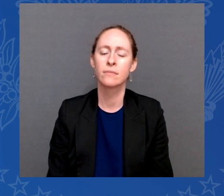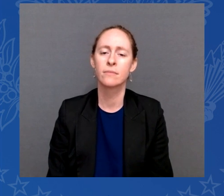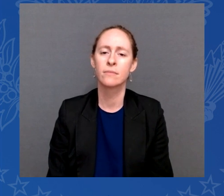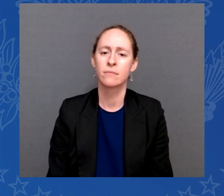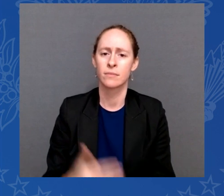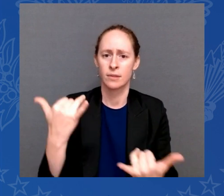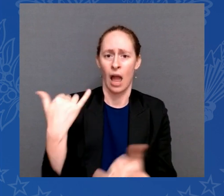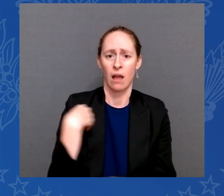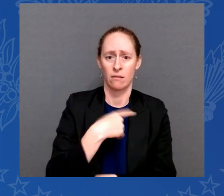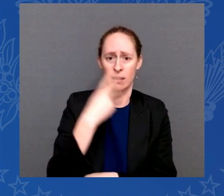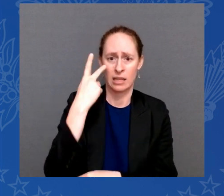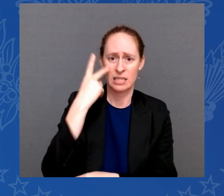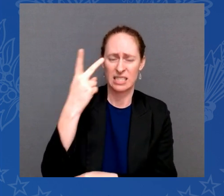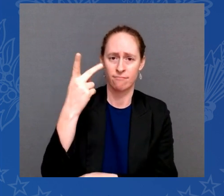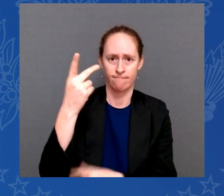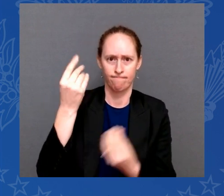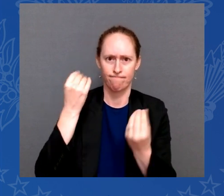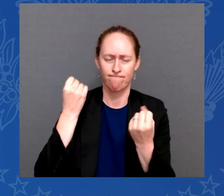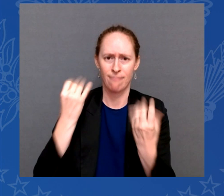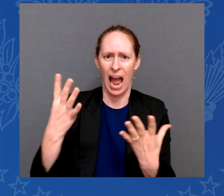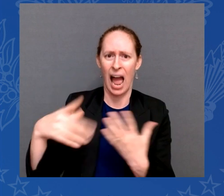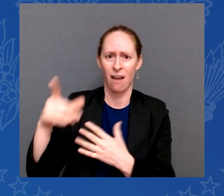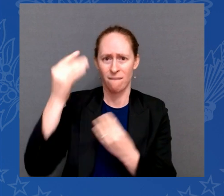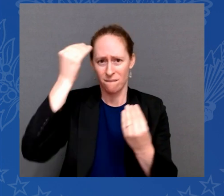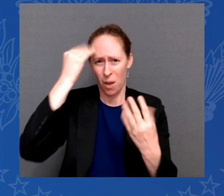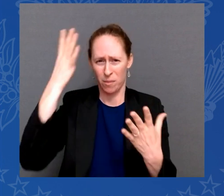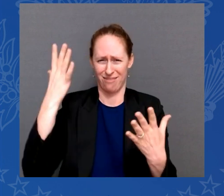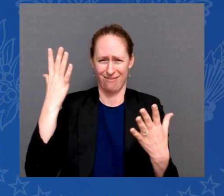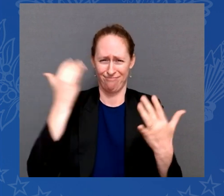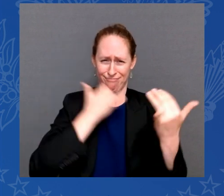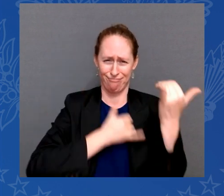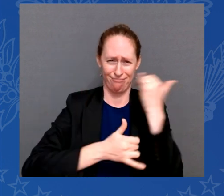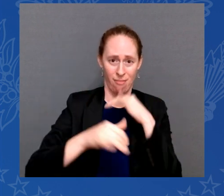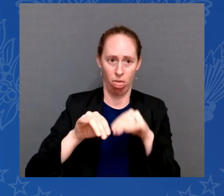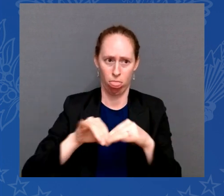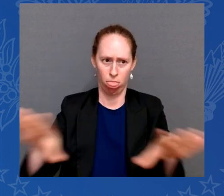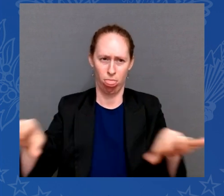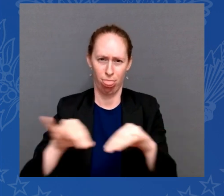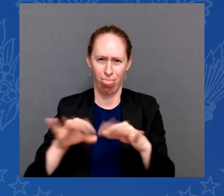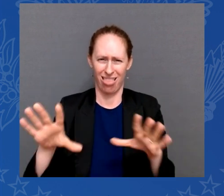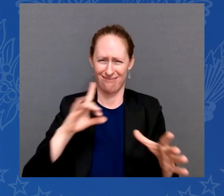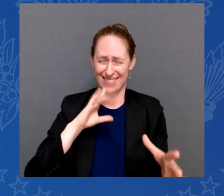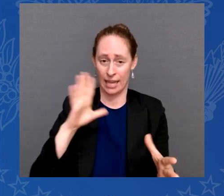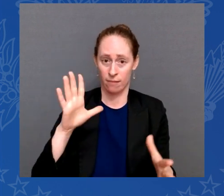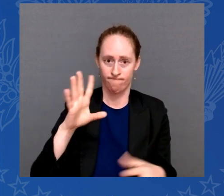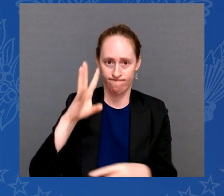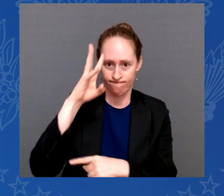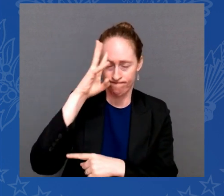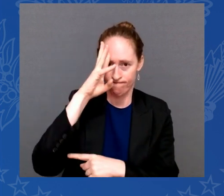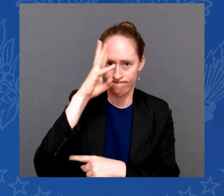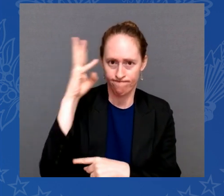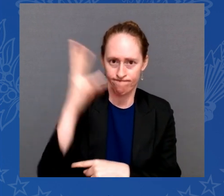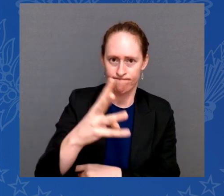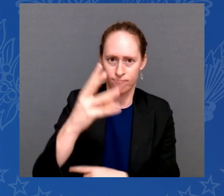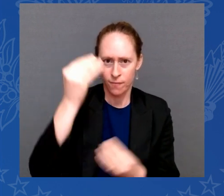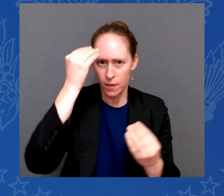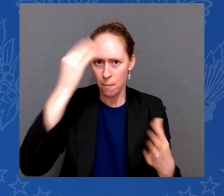and can only thrive in an environment where there is confusion about what is the right approach